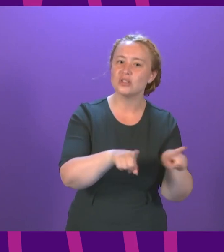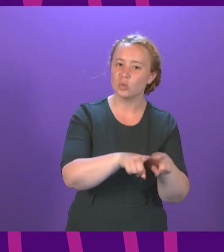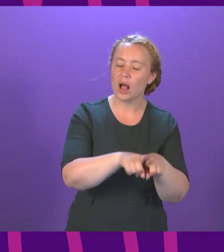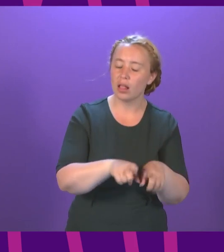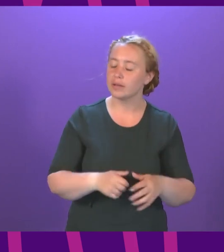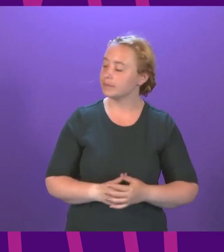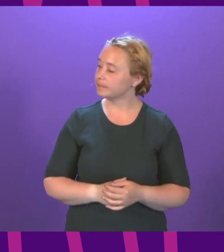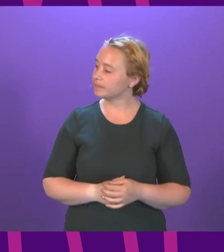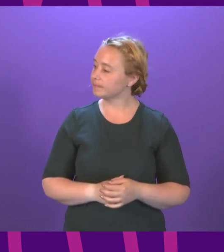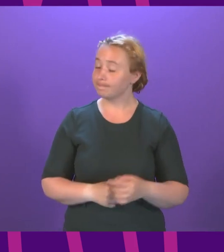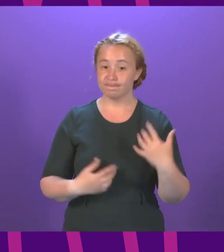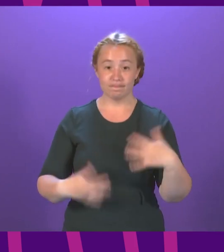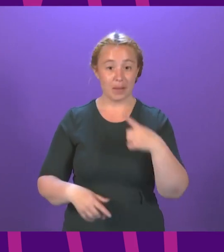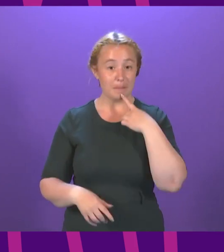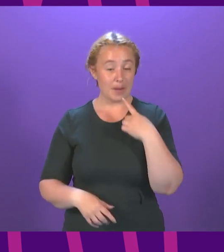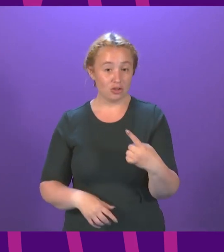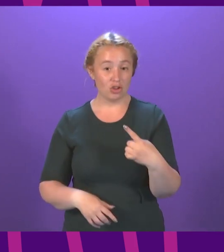I mentioned earlier that the chief medical officer will soon write to